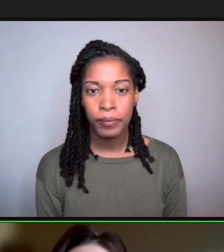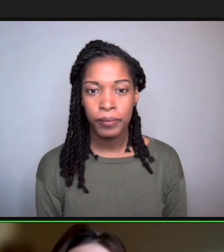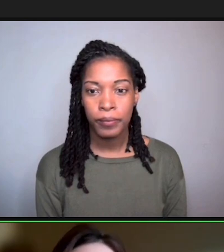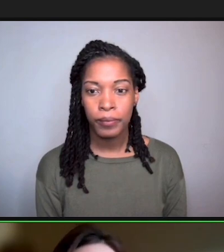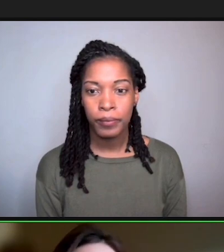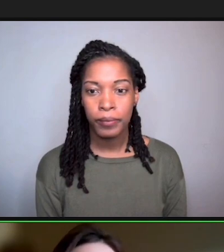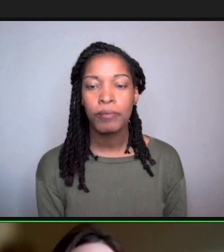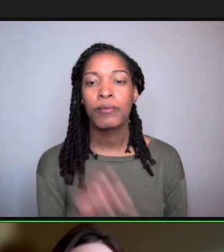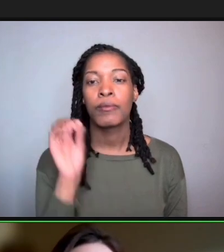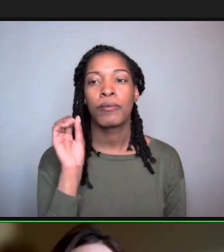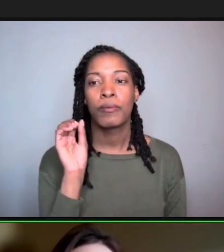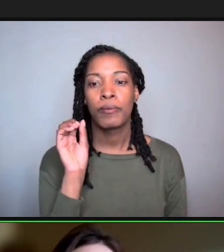Oh, let's see.